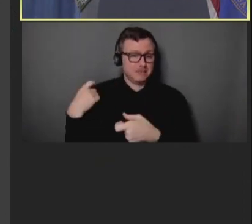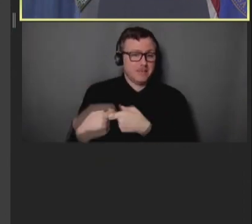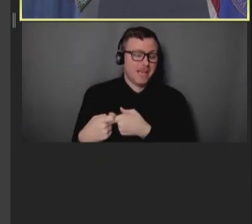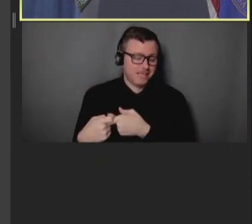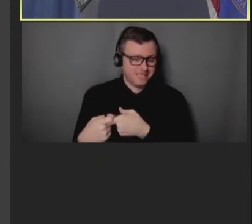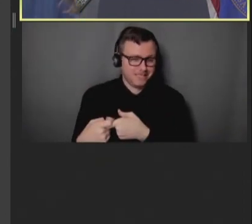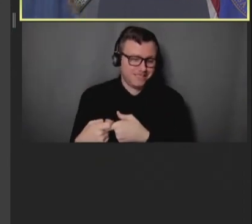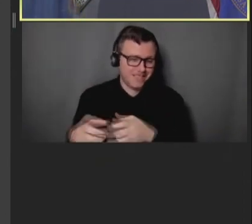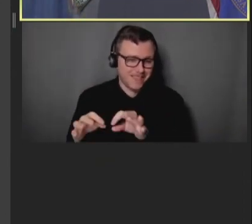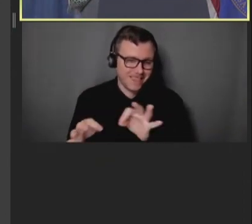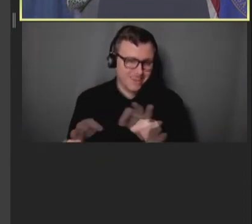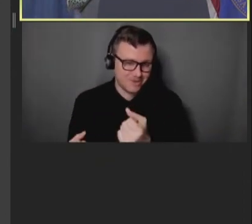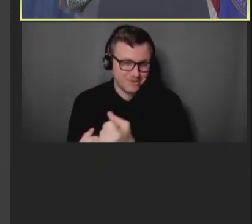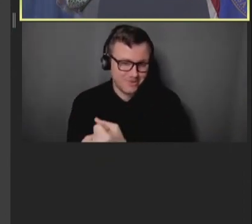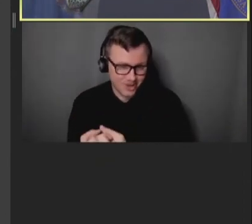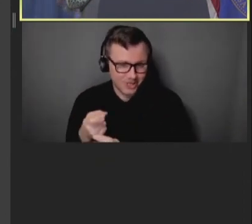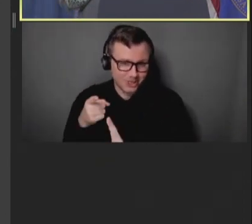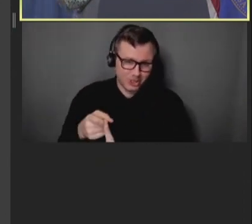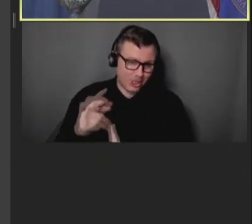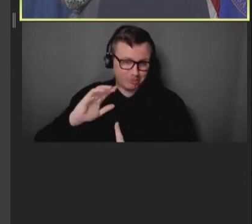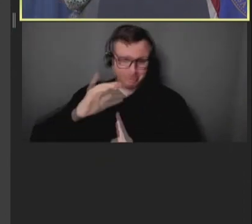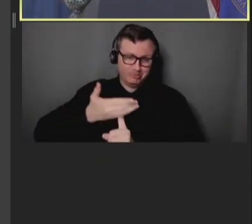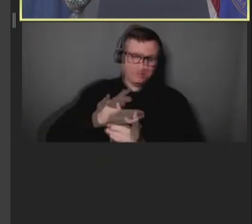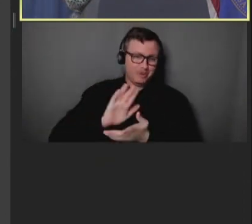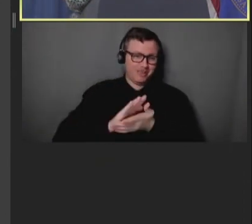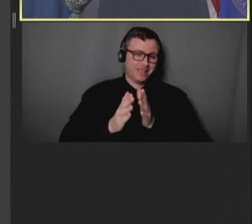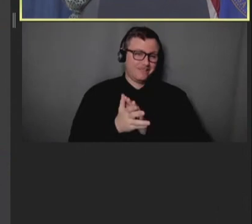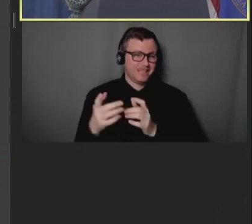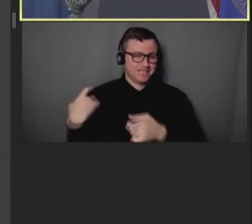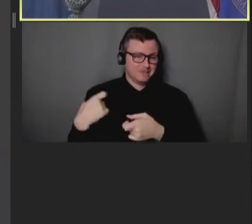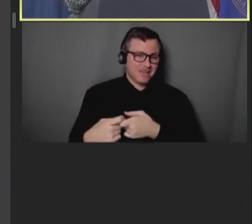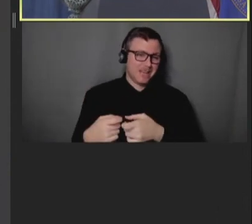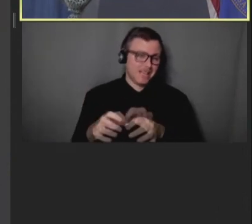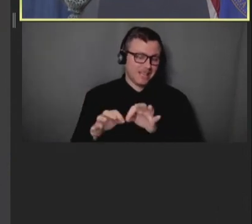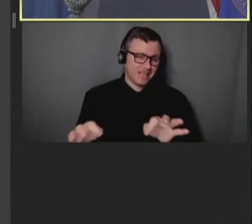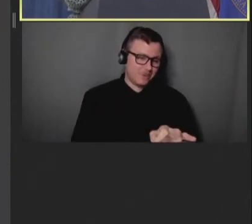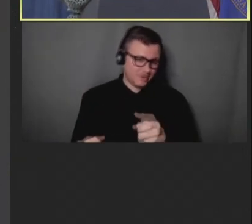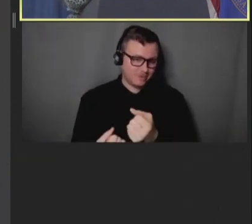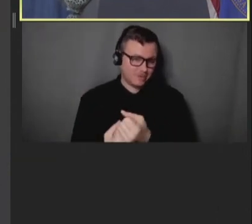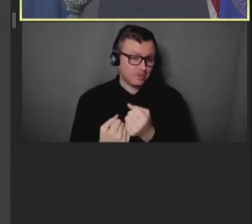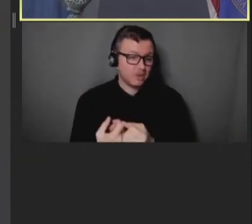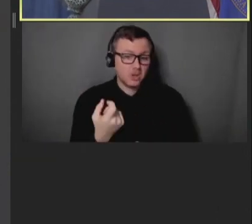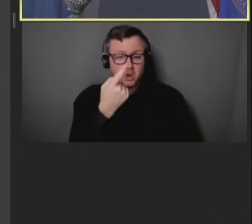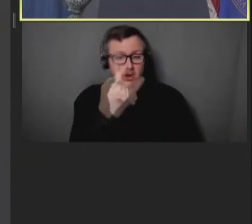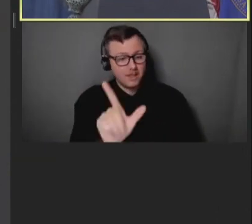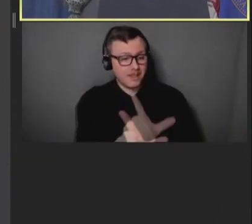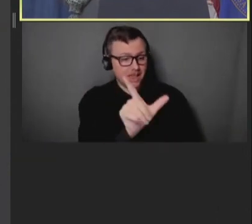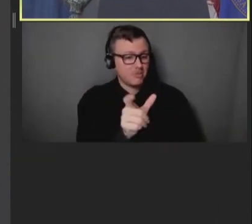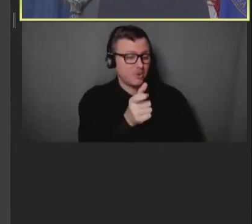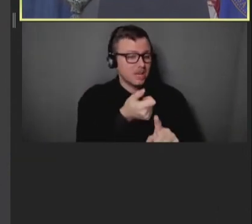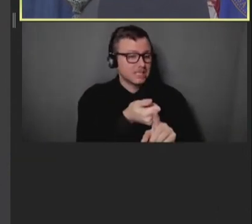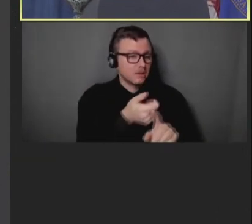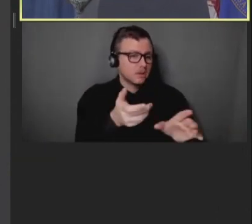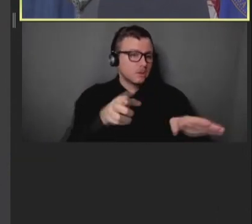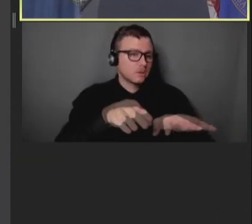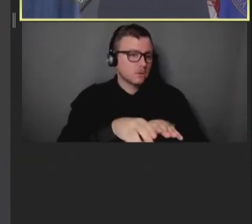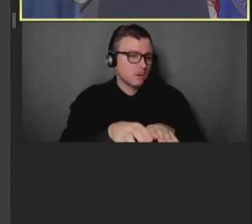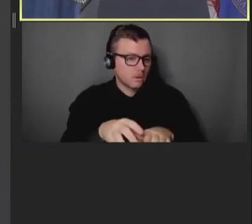The libraries were closed. If you didn't have a computer, you couldn't register. Technology's always a double-edged sword.